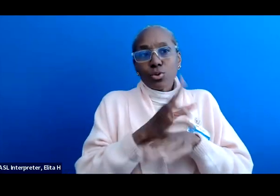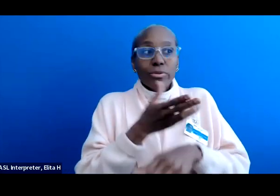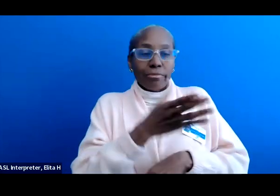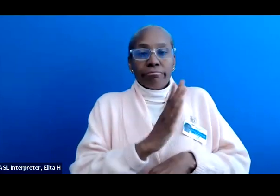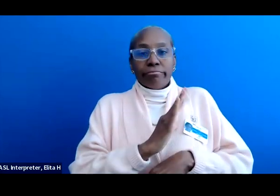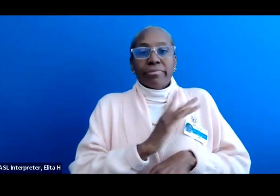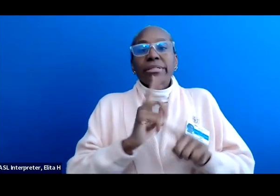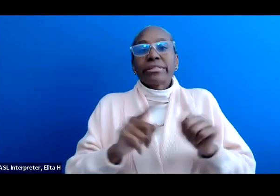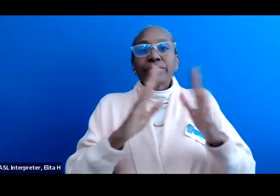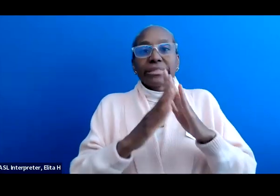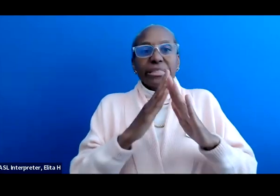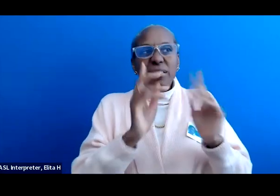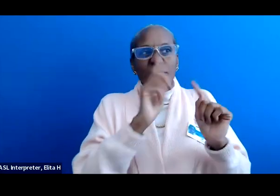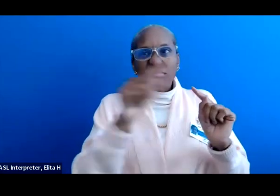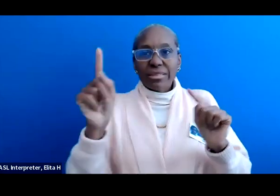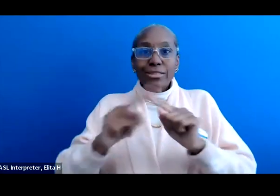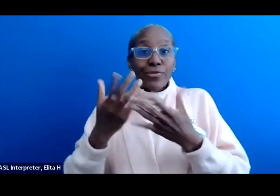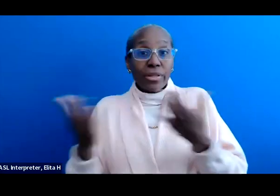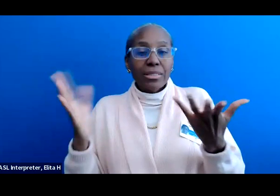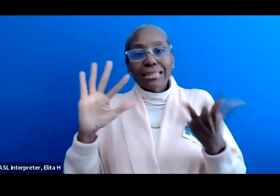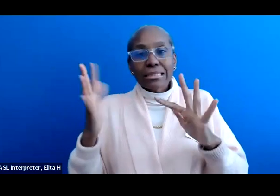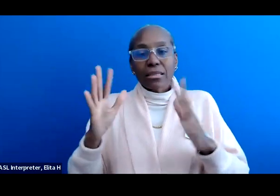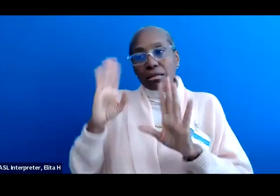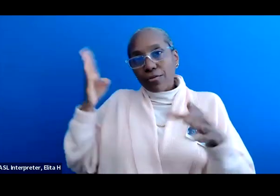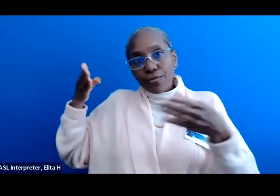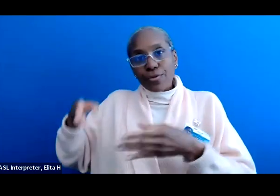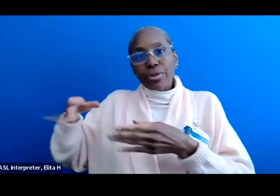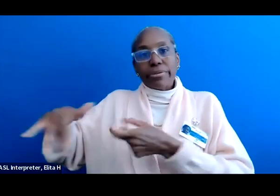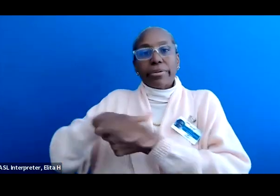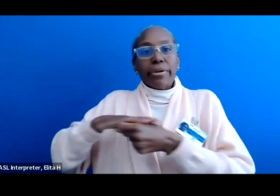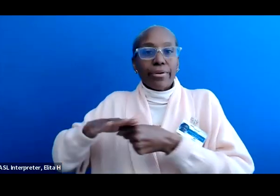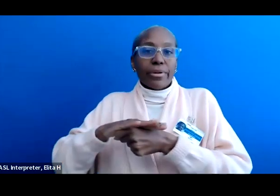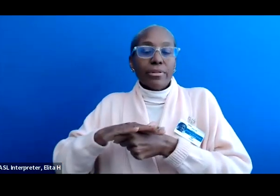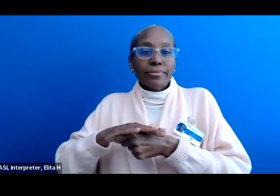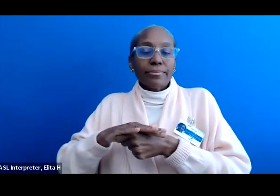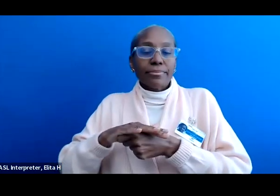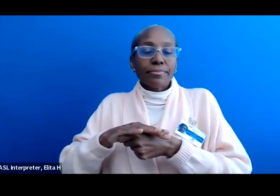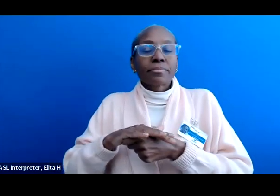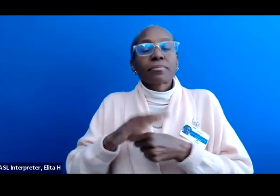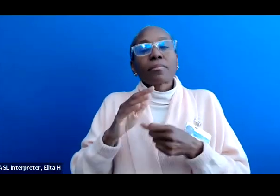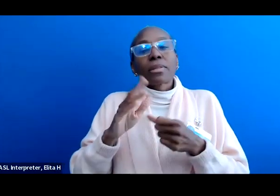But different cities will have different things that are kind of focused in their area. There's just all kinds of things.